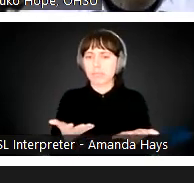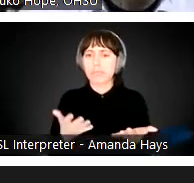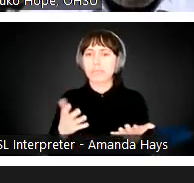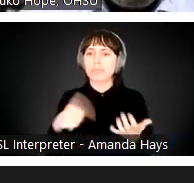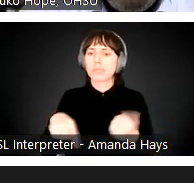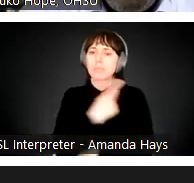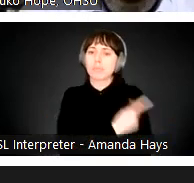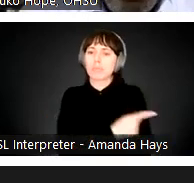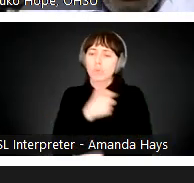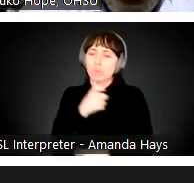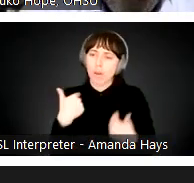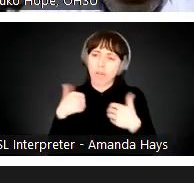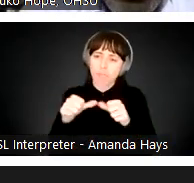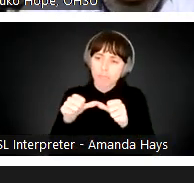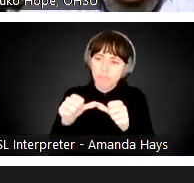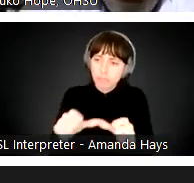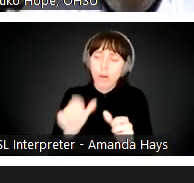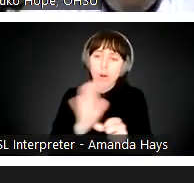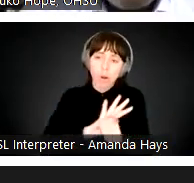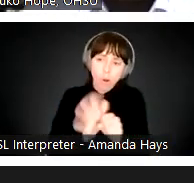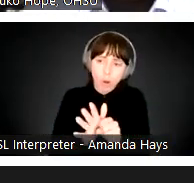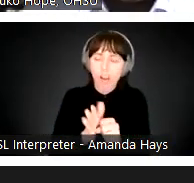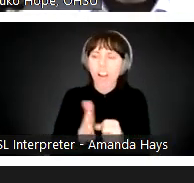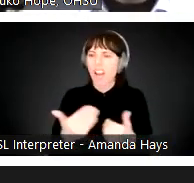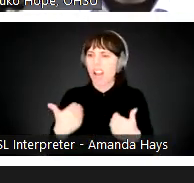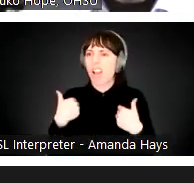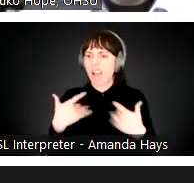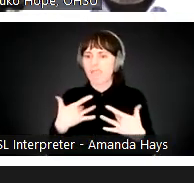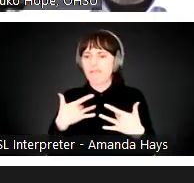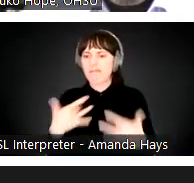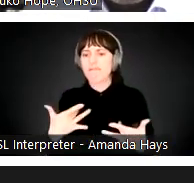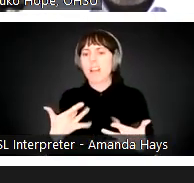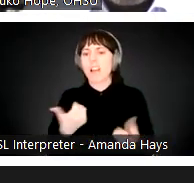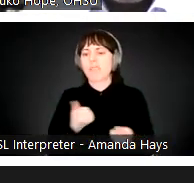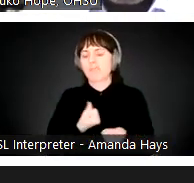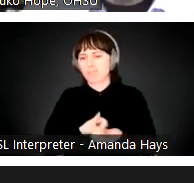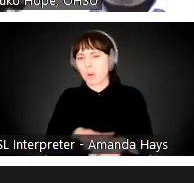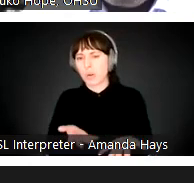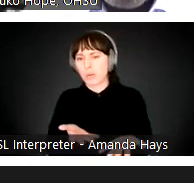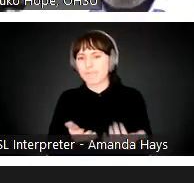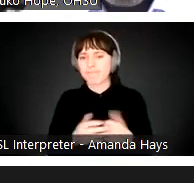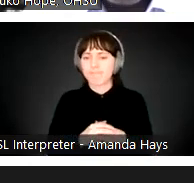Dysautonomia is another fancy term that really just refers to that